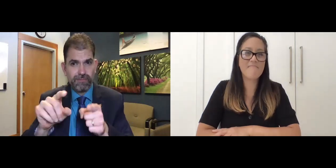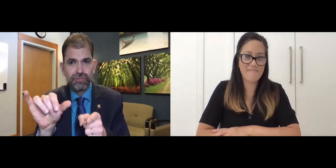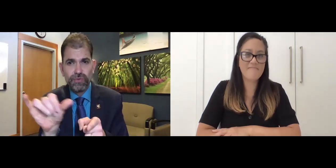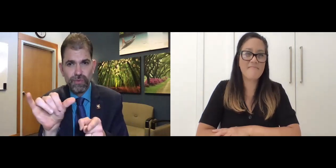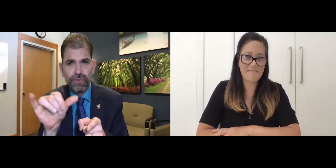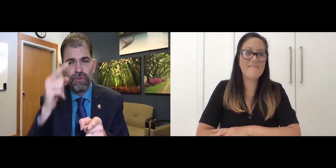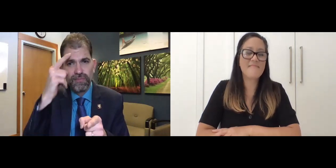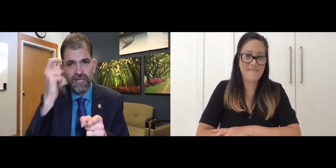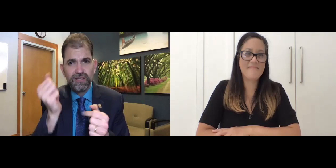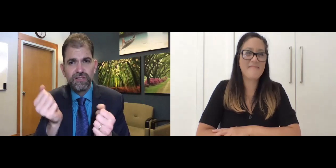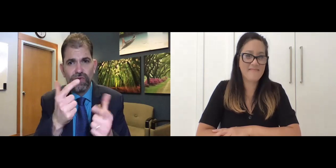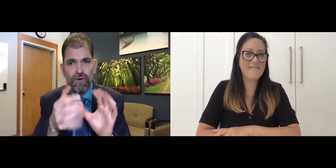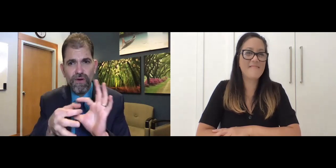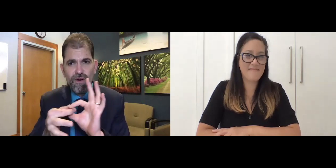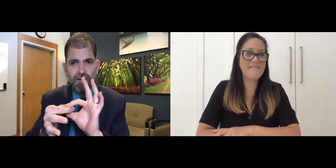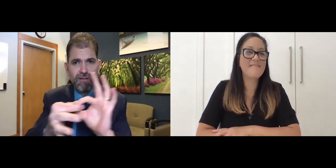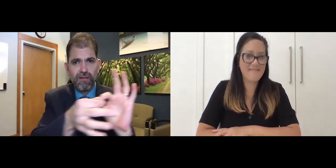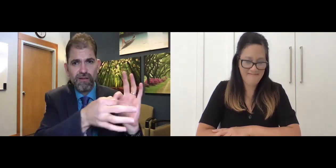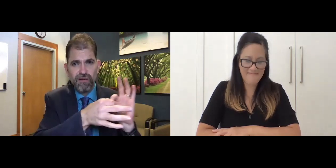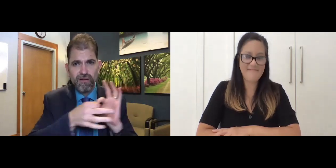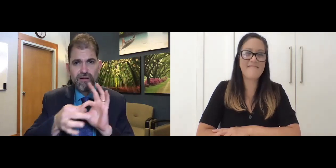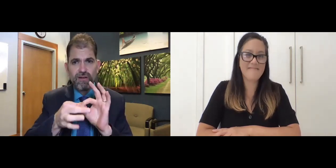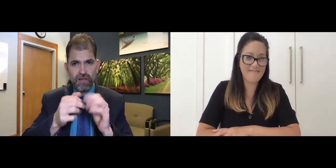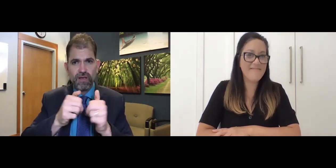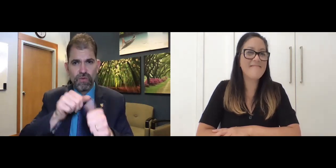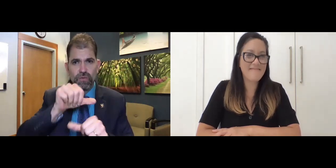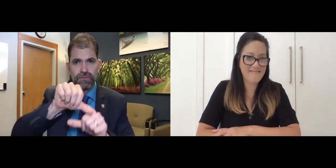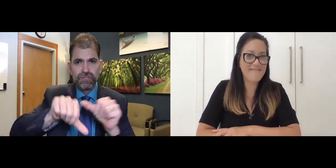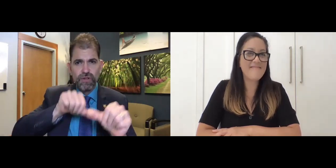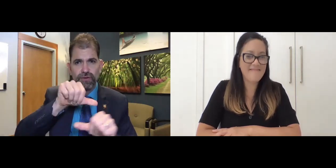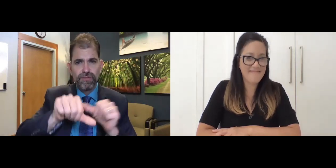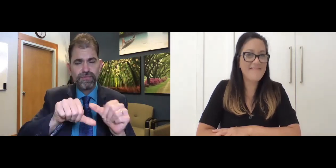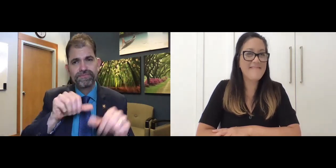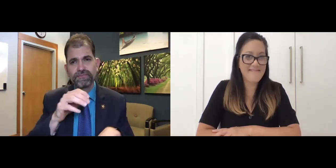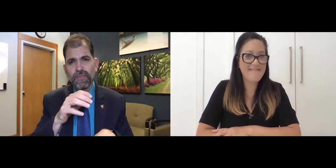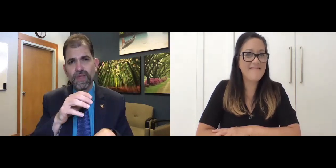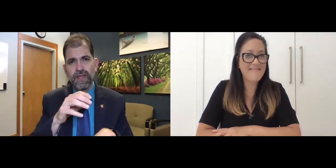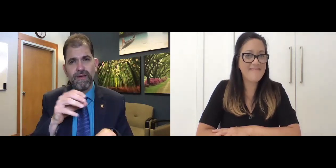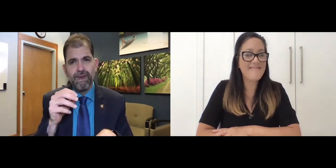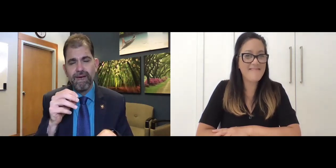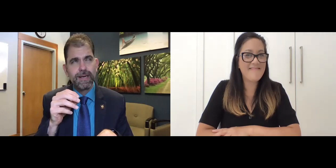get much better outcomes if the services are coordinated.